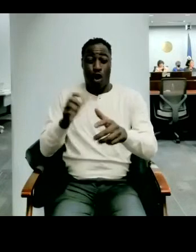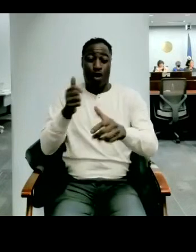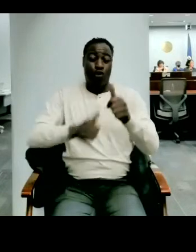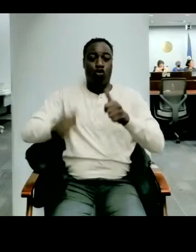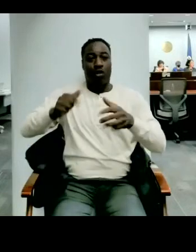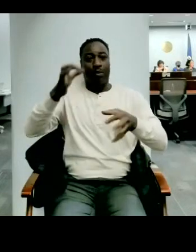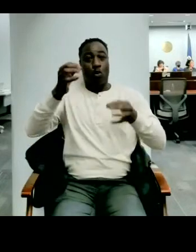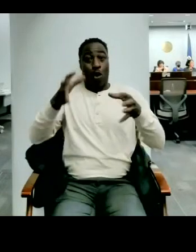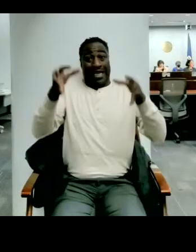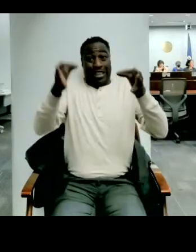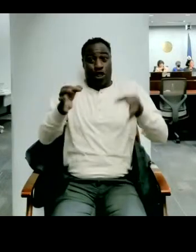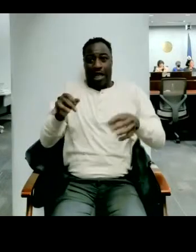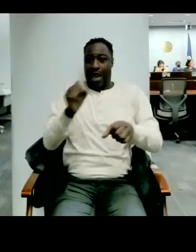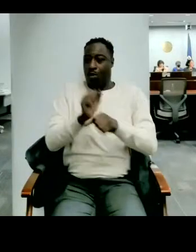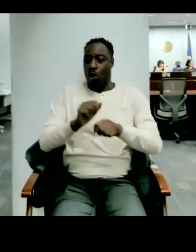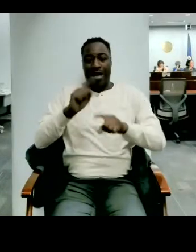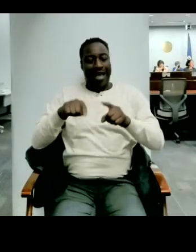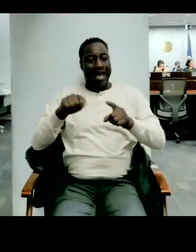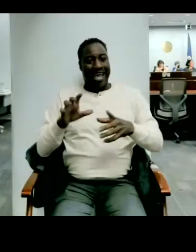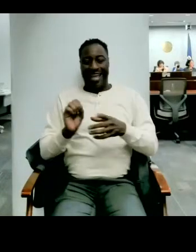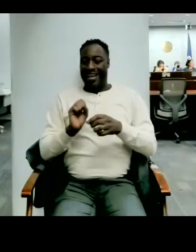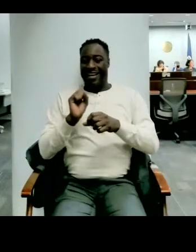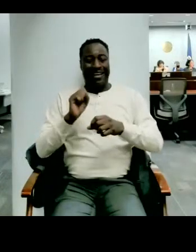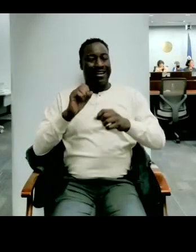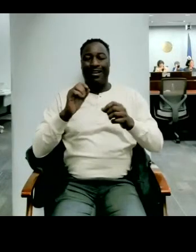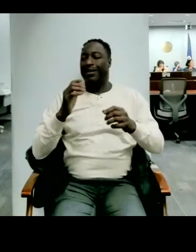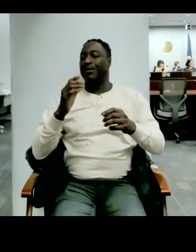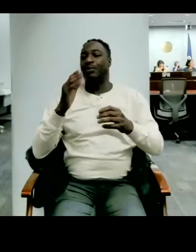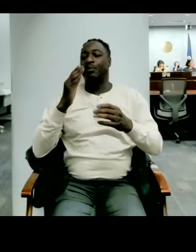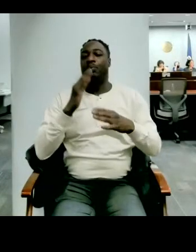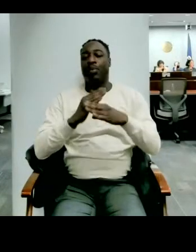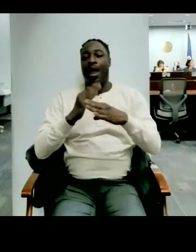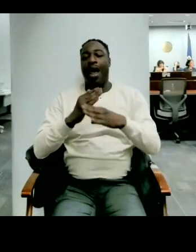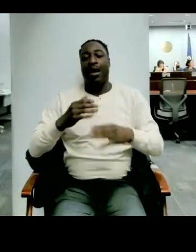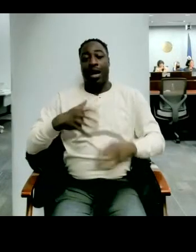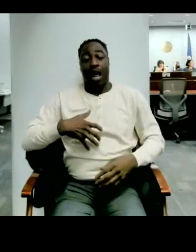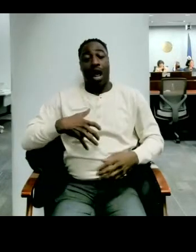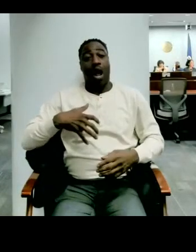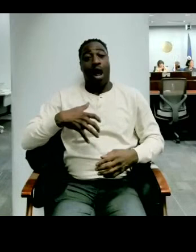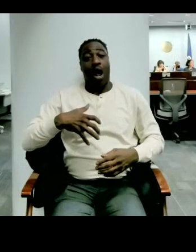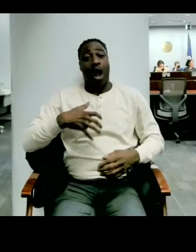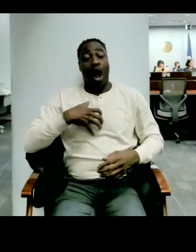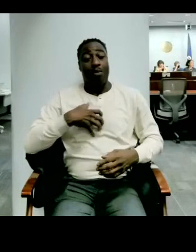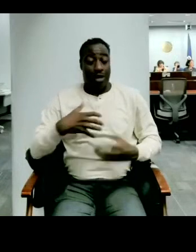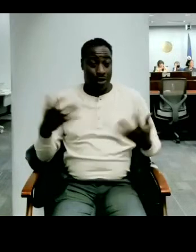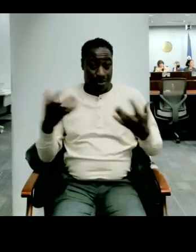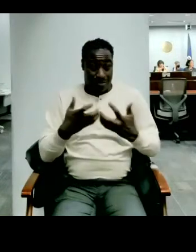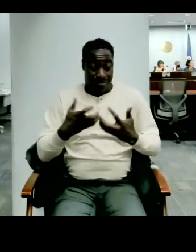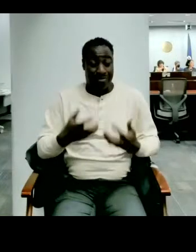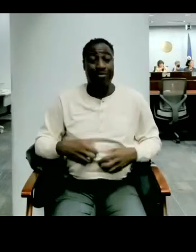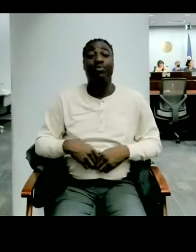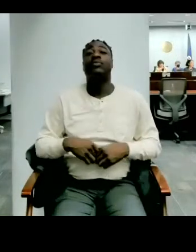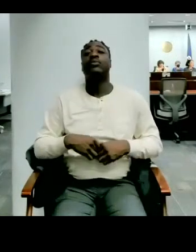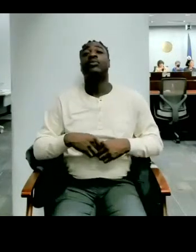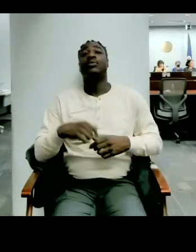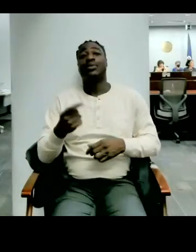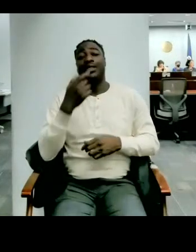holding that an employer can't defeat an accommodation claim by arguing it is more expensive or less convenient to accommodate pregnant women as well.